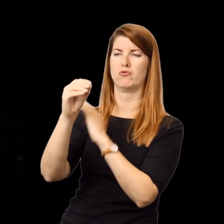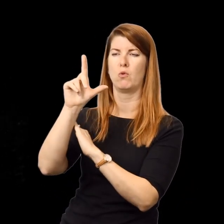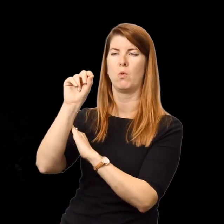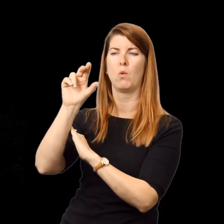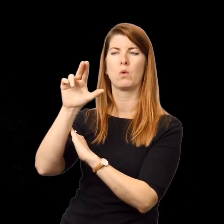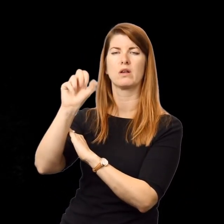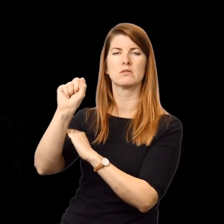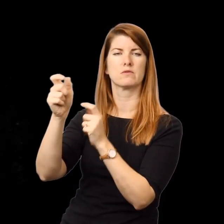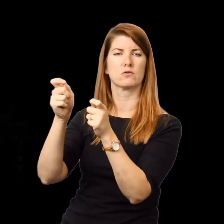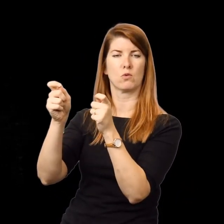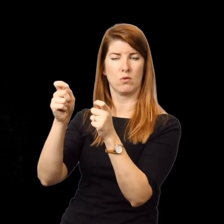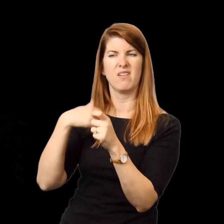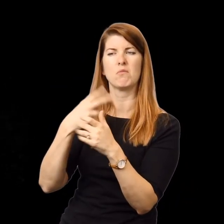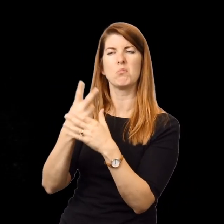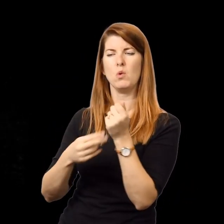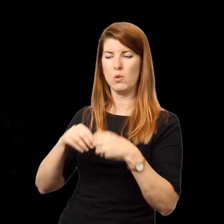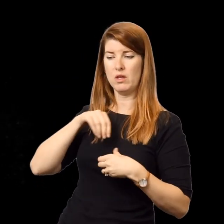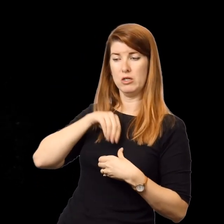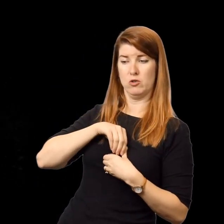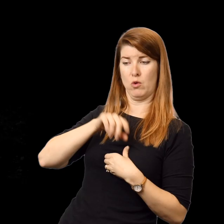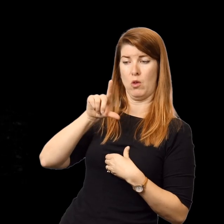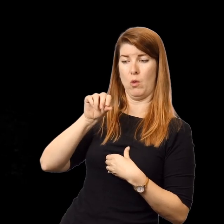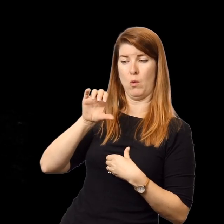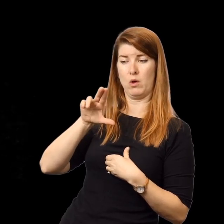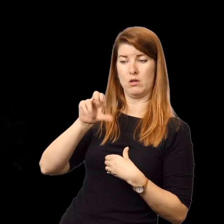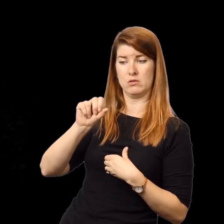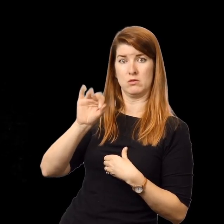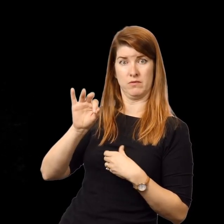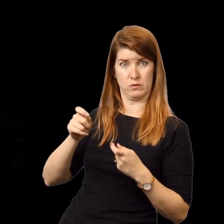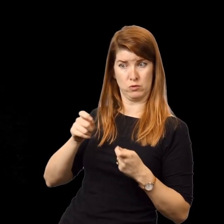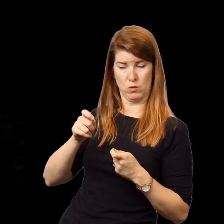We have either an internal locus of control or an external locus of control.